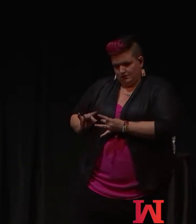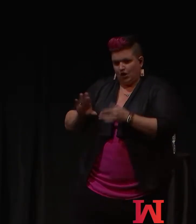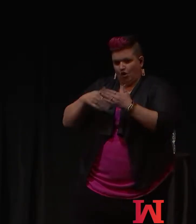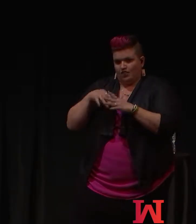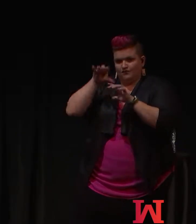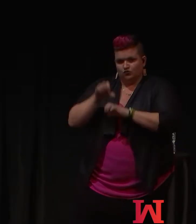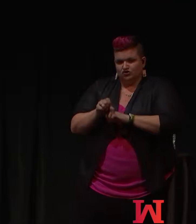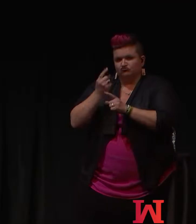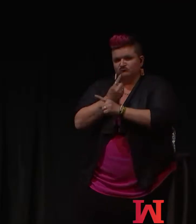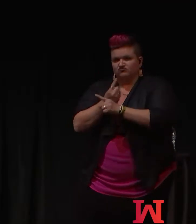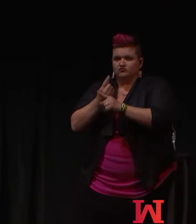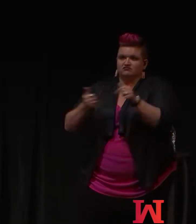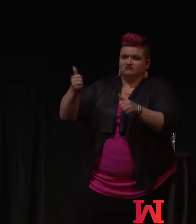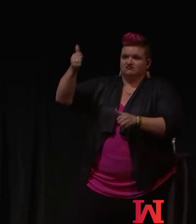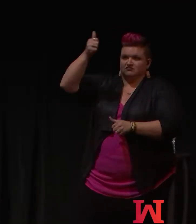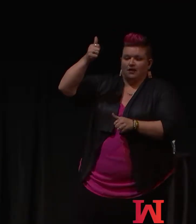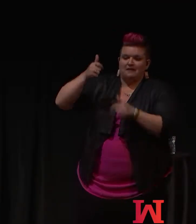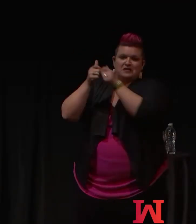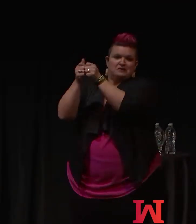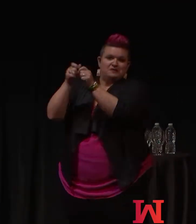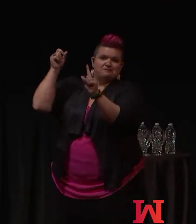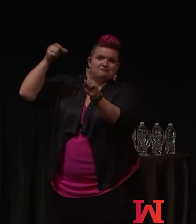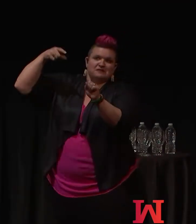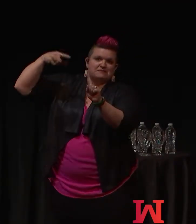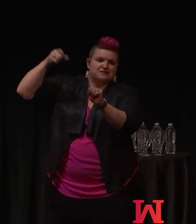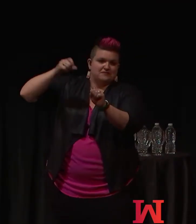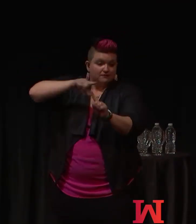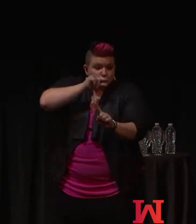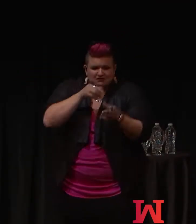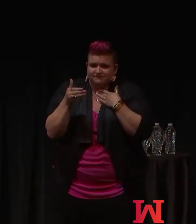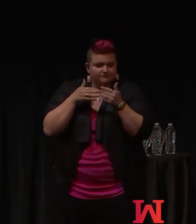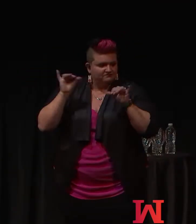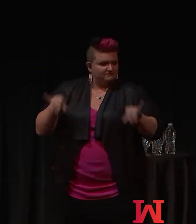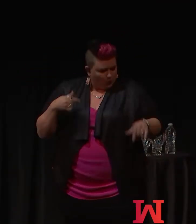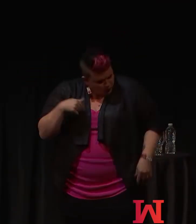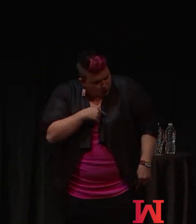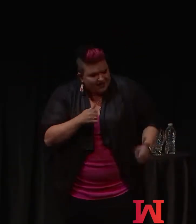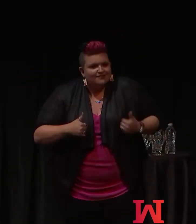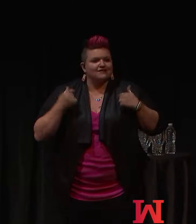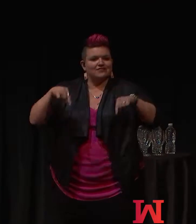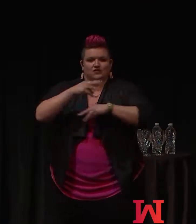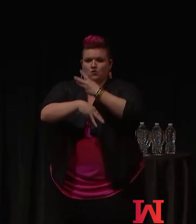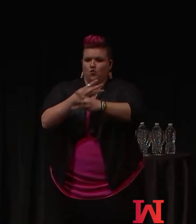positions of power may be tweeting. But we still do live in a world that in subtle,